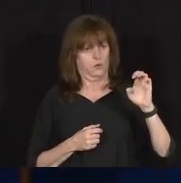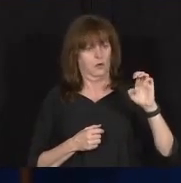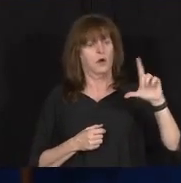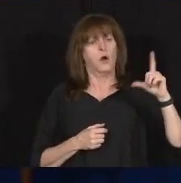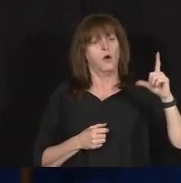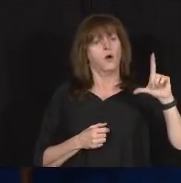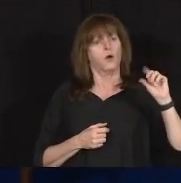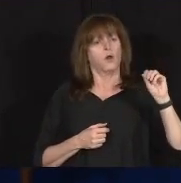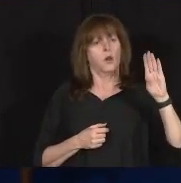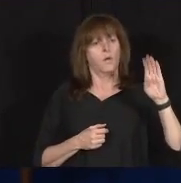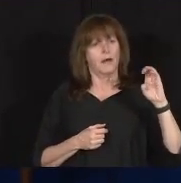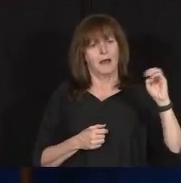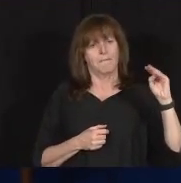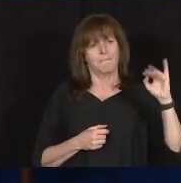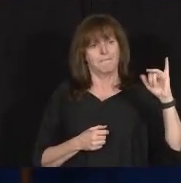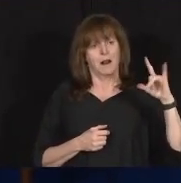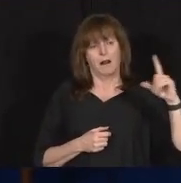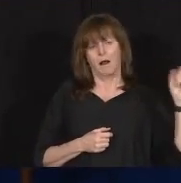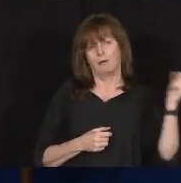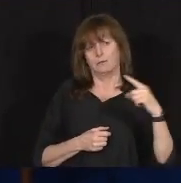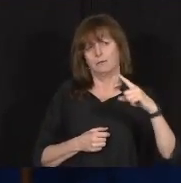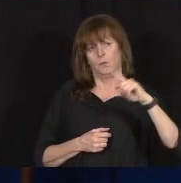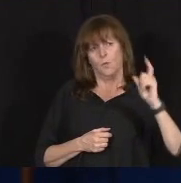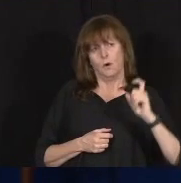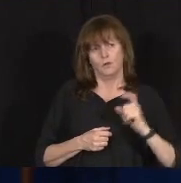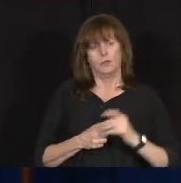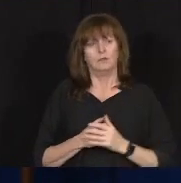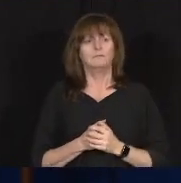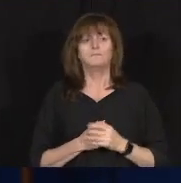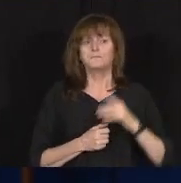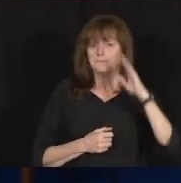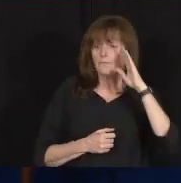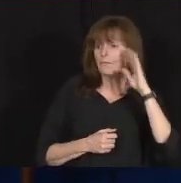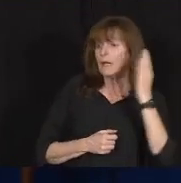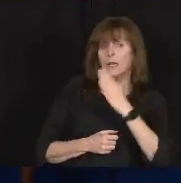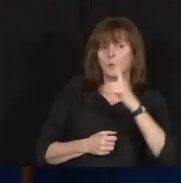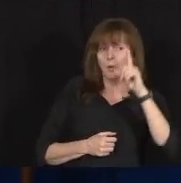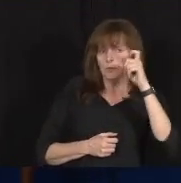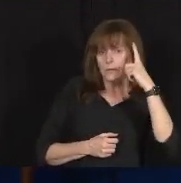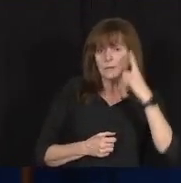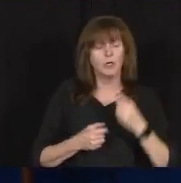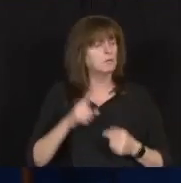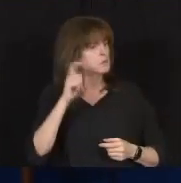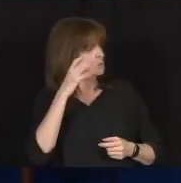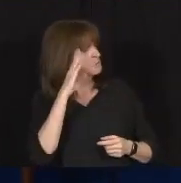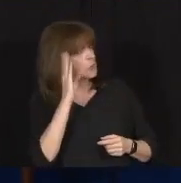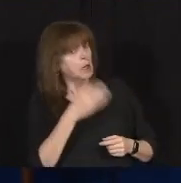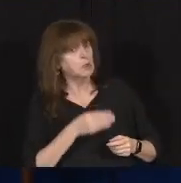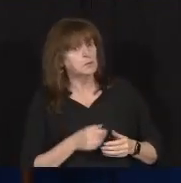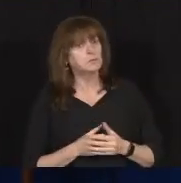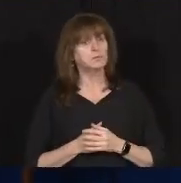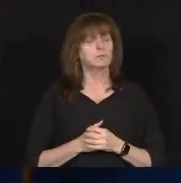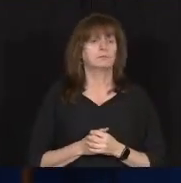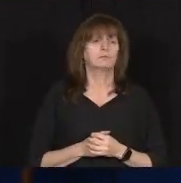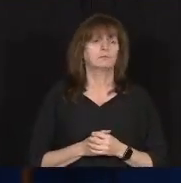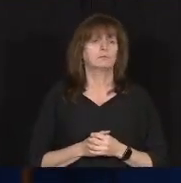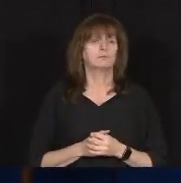H i Premier thank you. Thank you. S I have a question